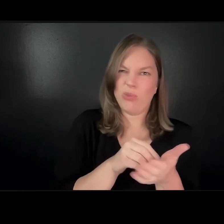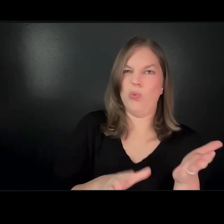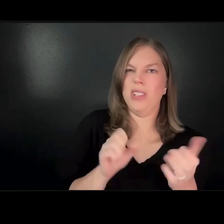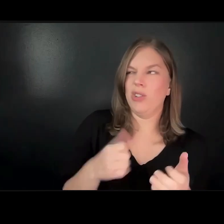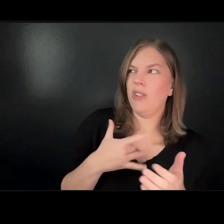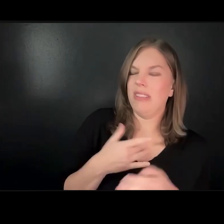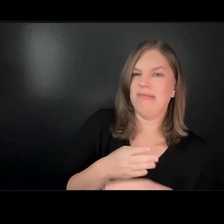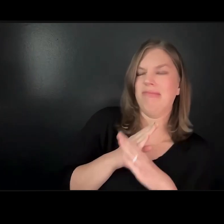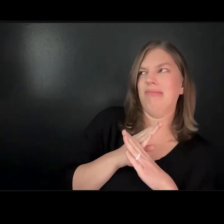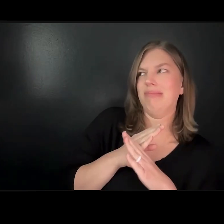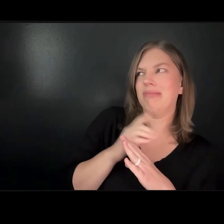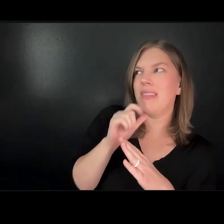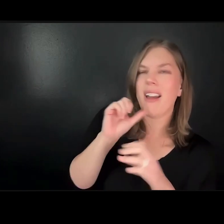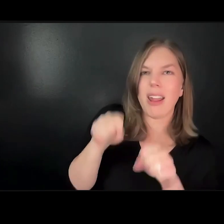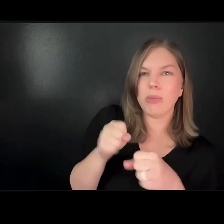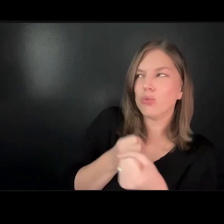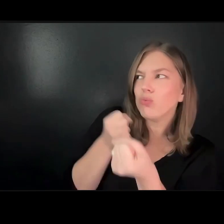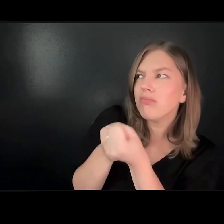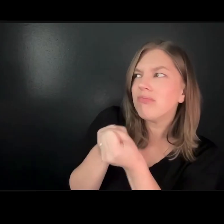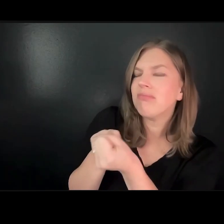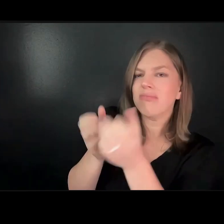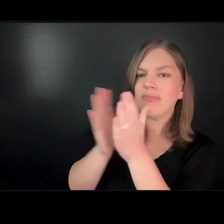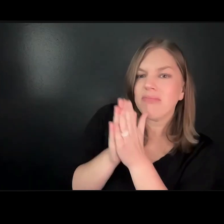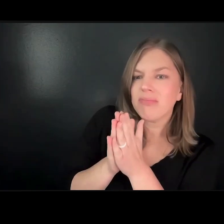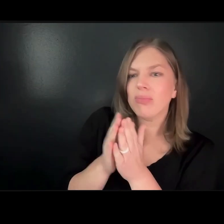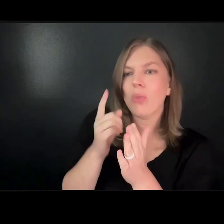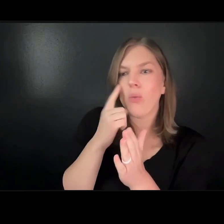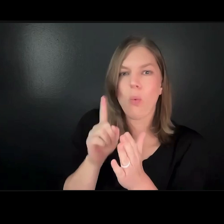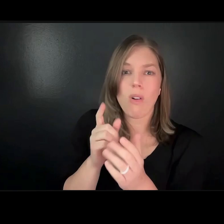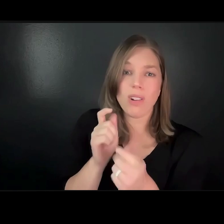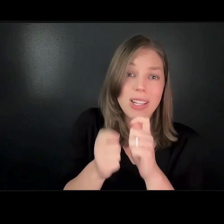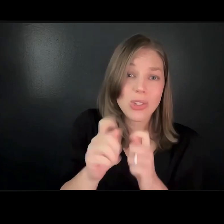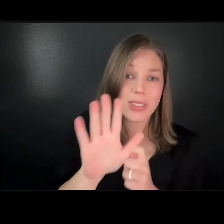from feeling as though they can advocate or even request for changes in their accommodations.